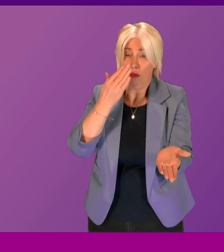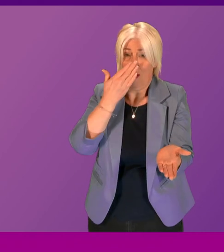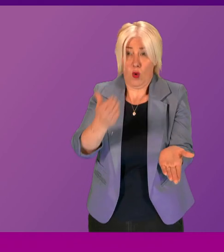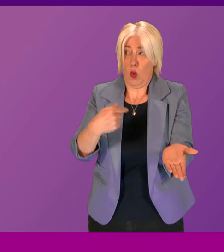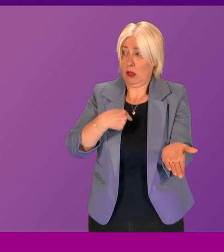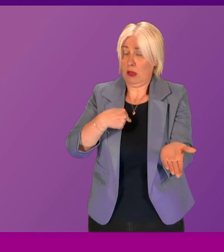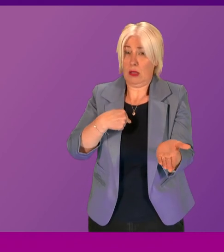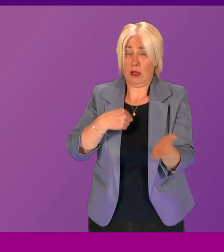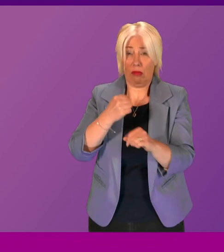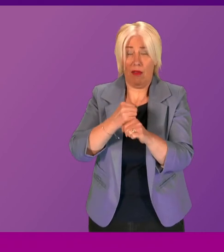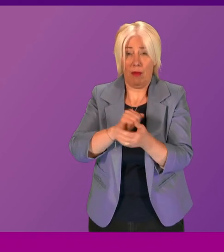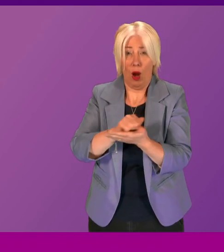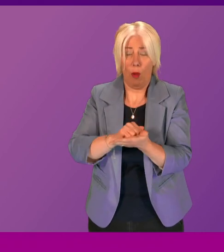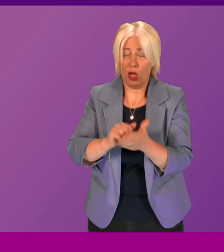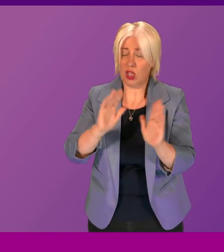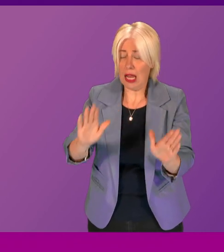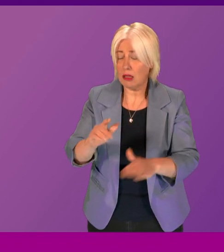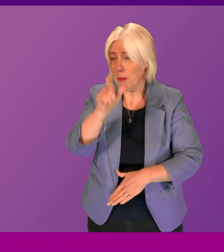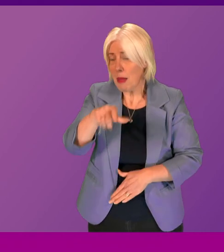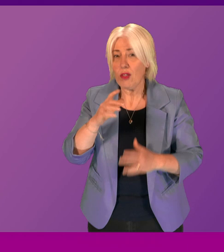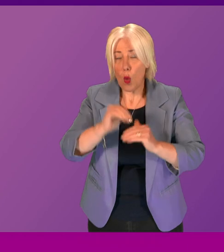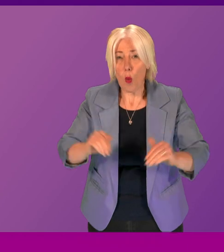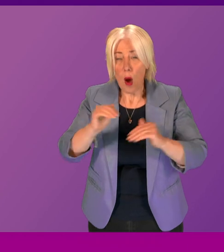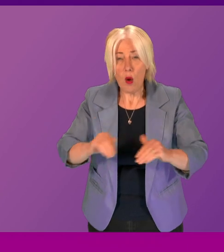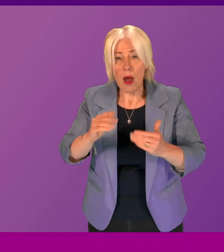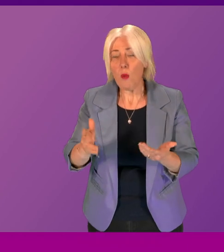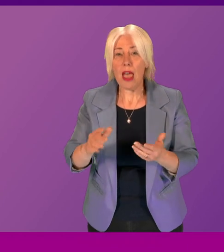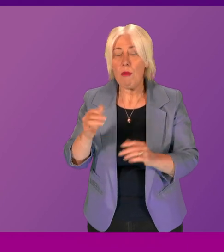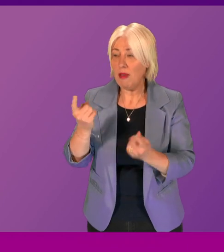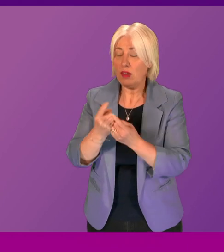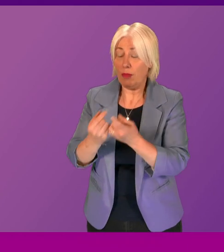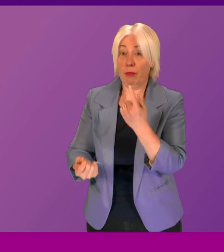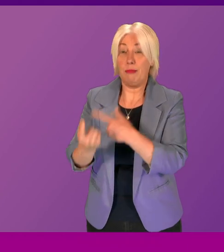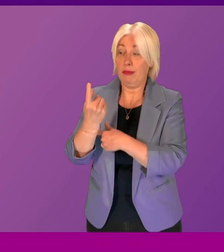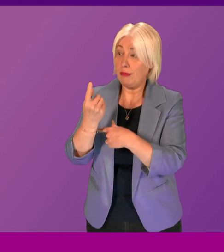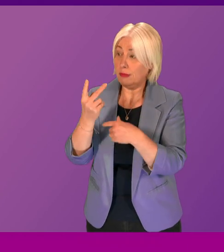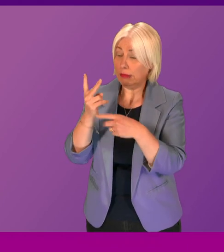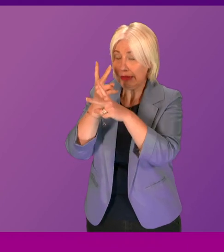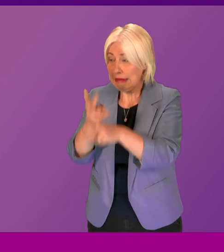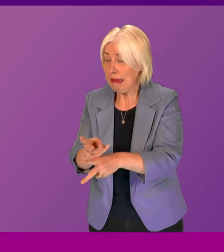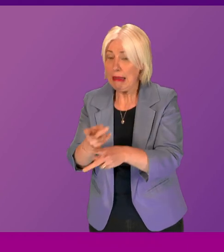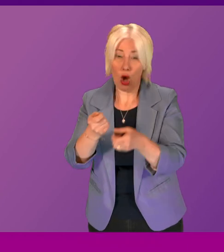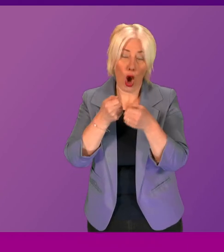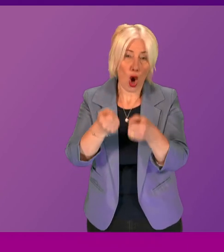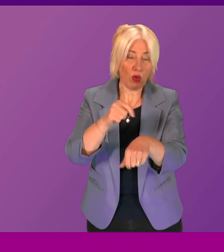regrets anybody having to wait longer, whether it is in relation to unscheduled care, long waits or the treatment time guarantee.